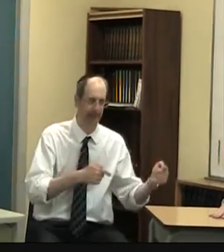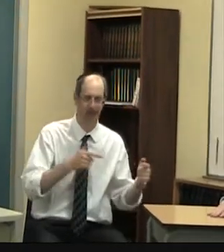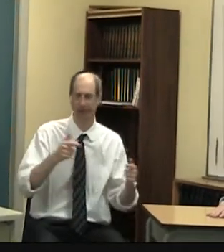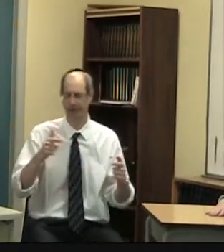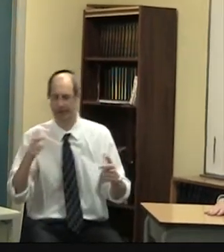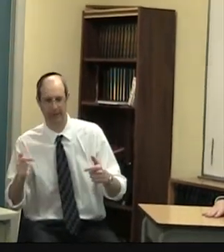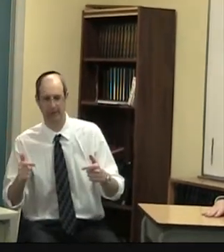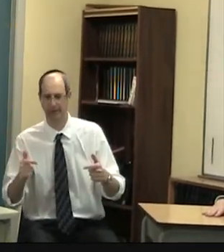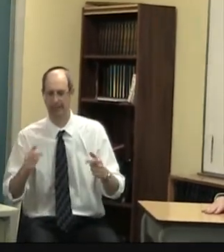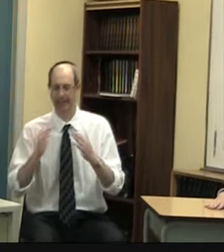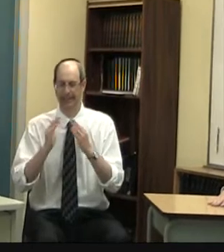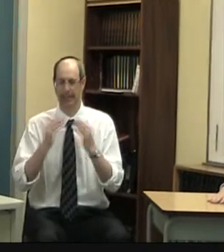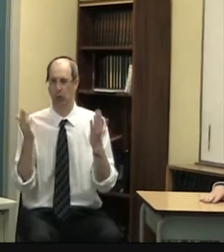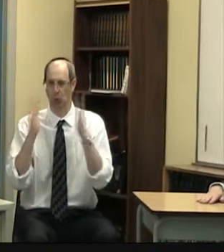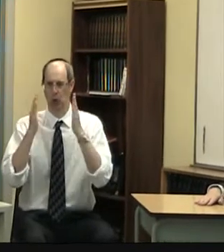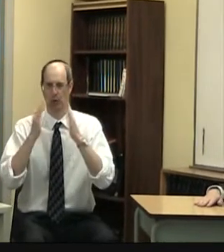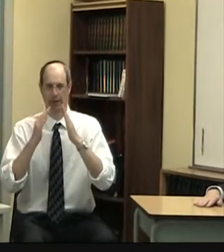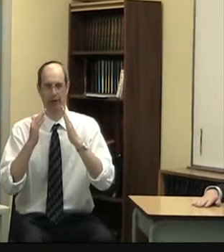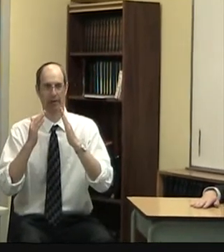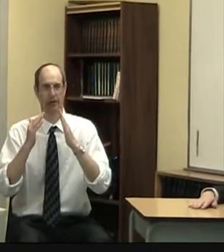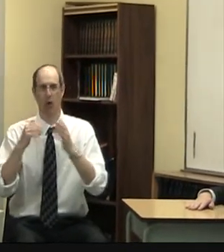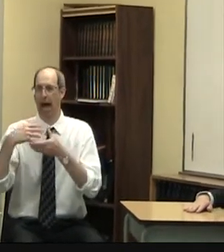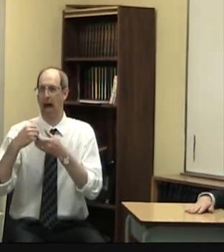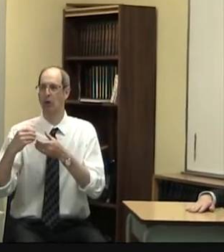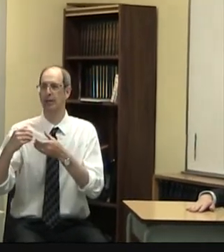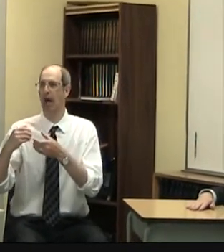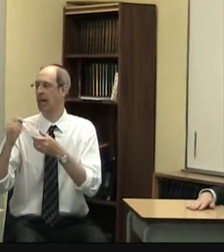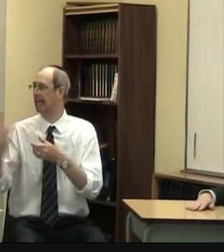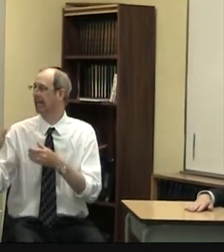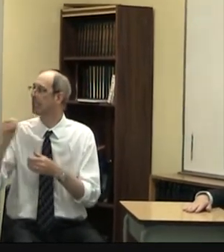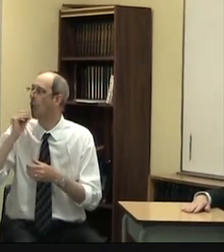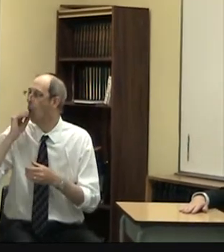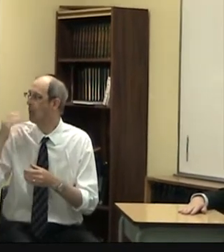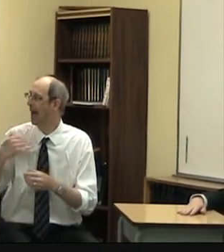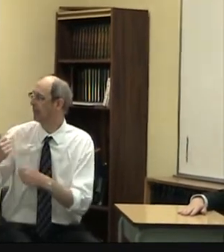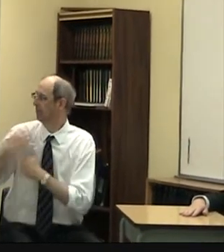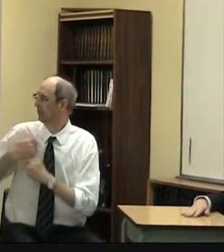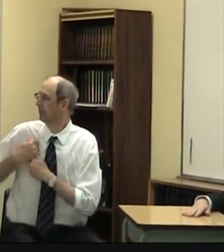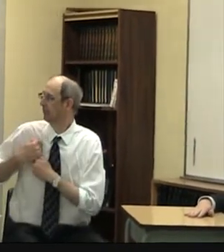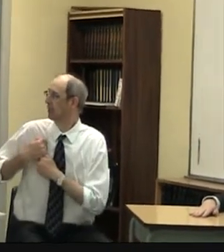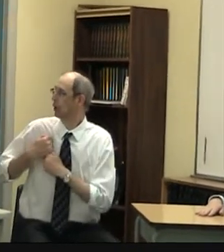went ahead and put a security outside her house 24 hours a day seven days a week and we had